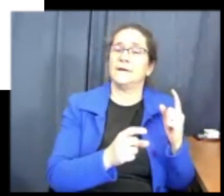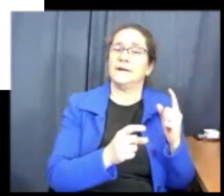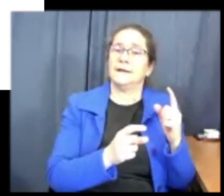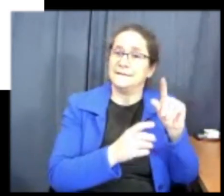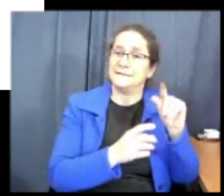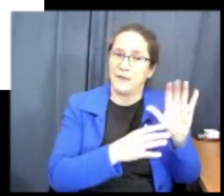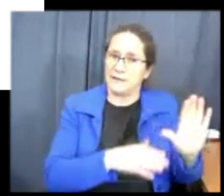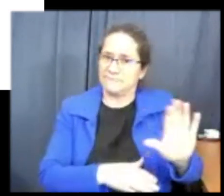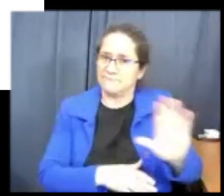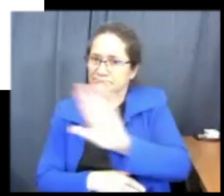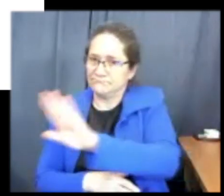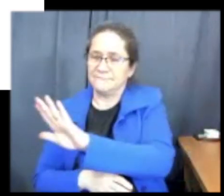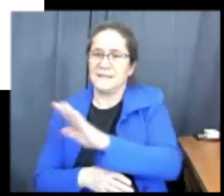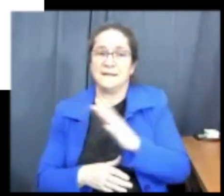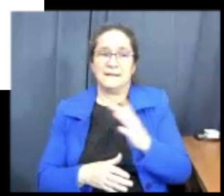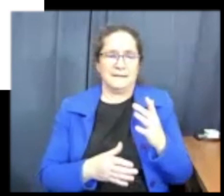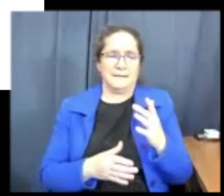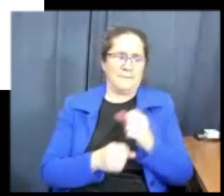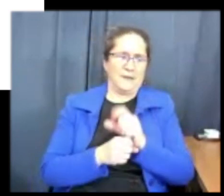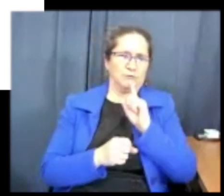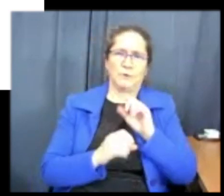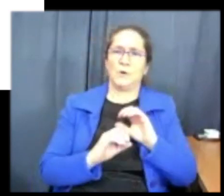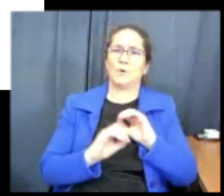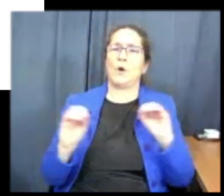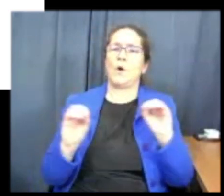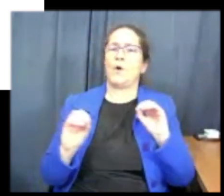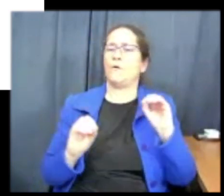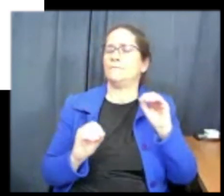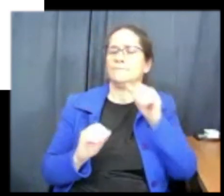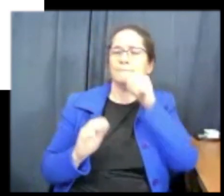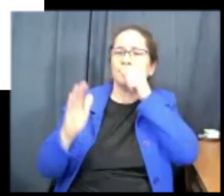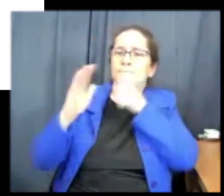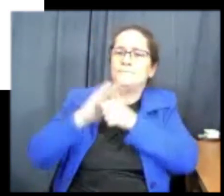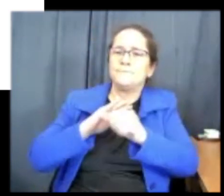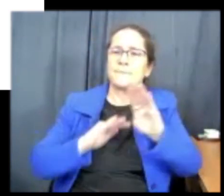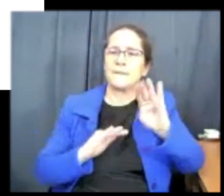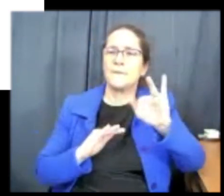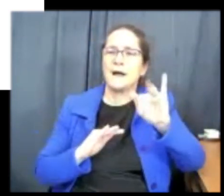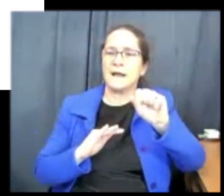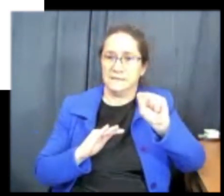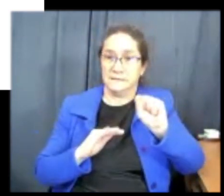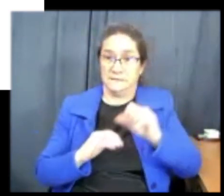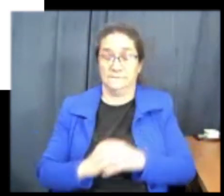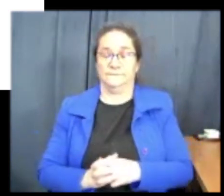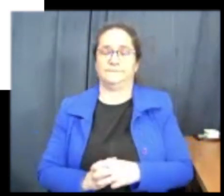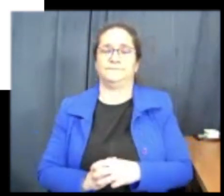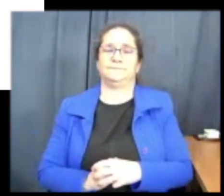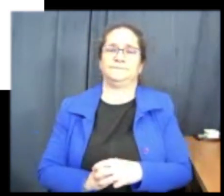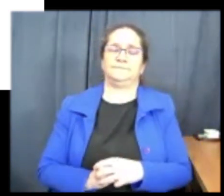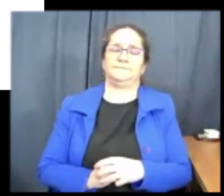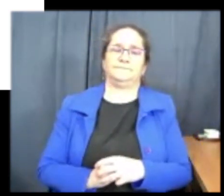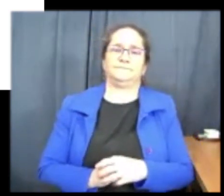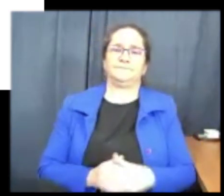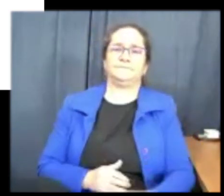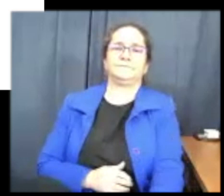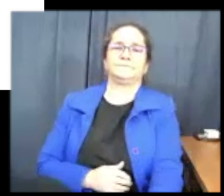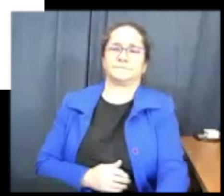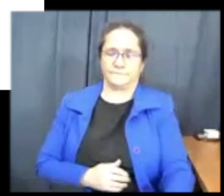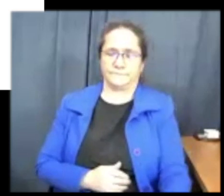any unknown bias that we're not aware of with those tests. Right. One of the things that we noticed